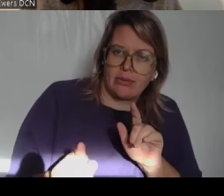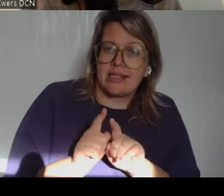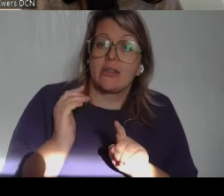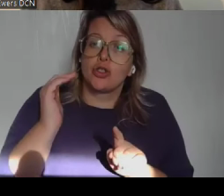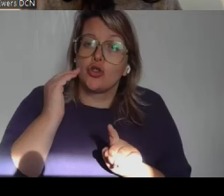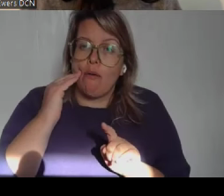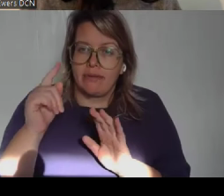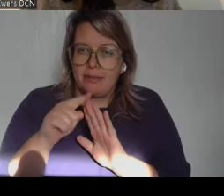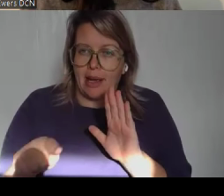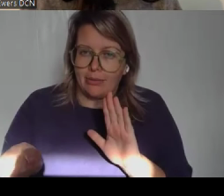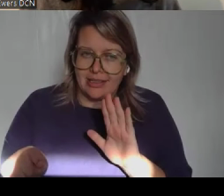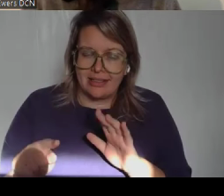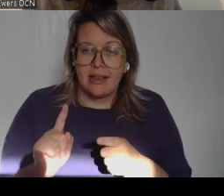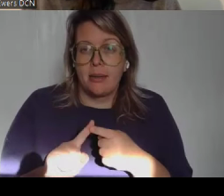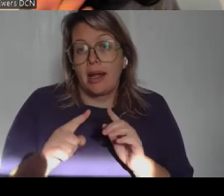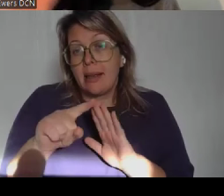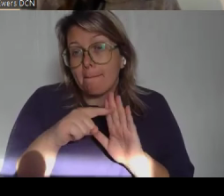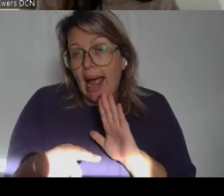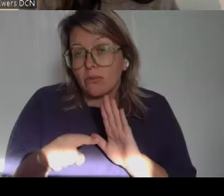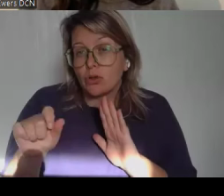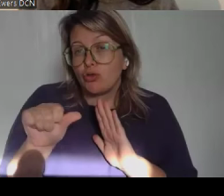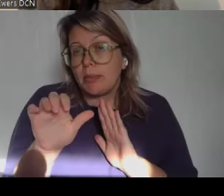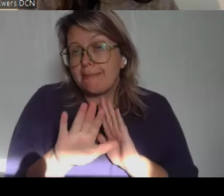shouldn't be more-- should be 2% or less.